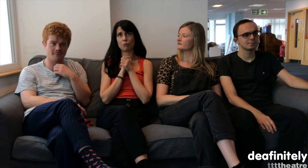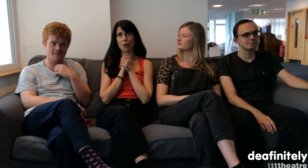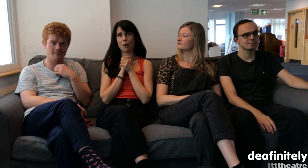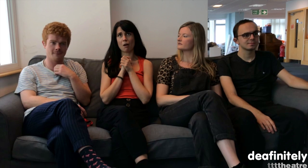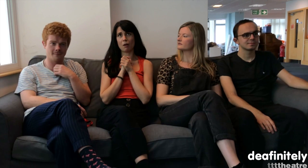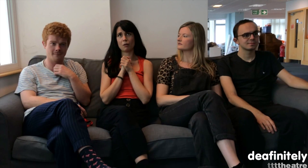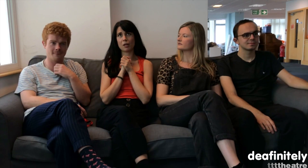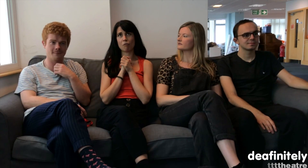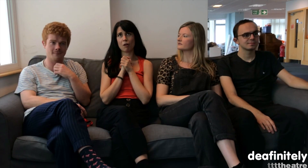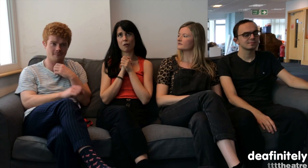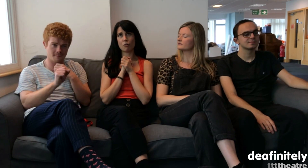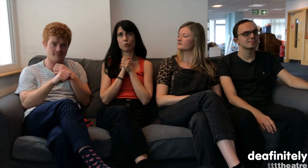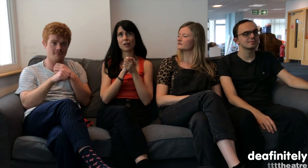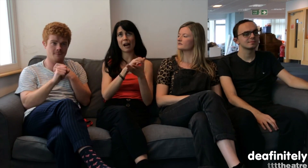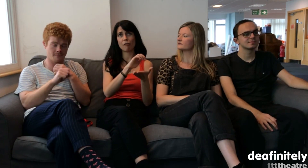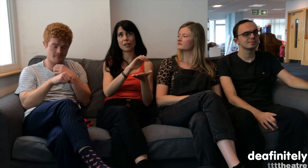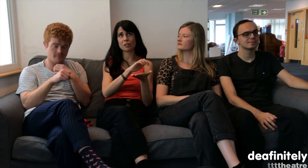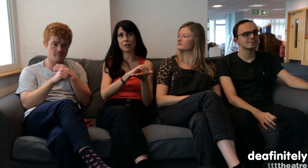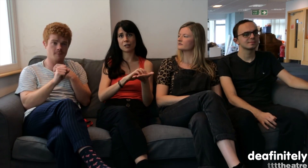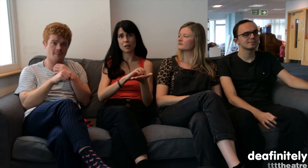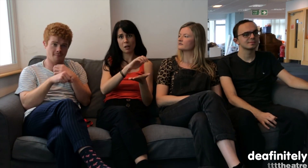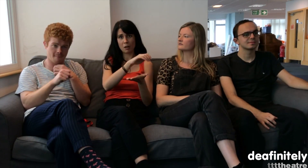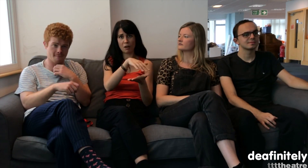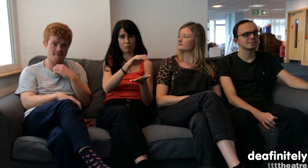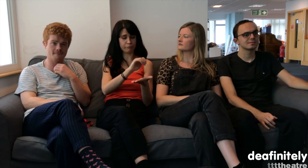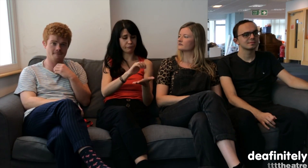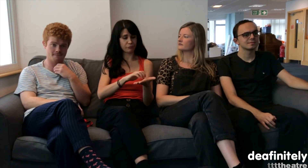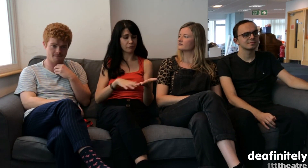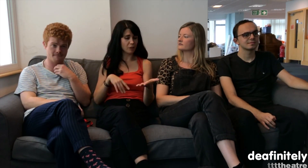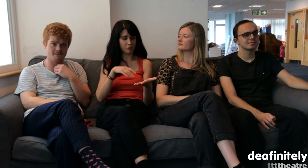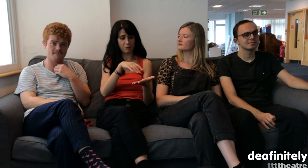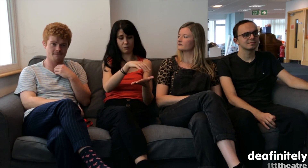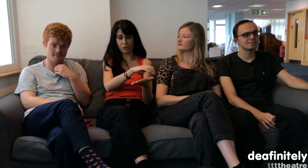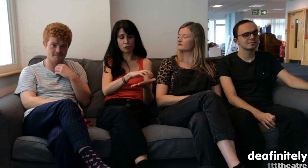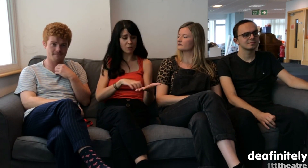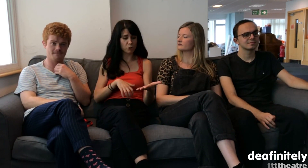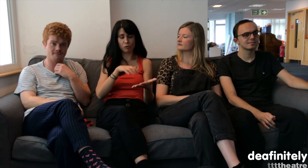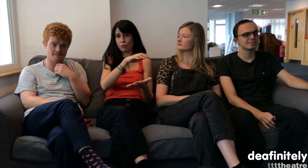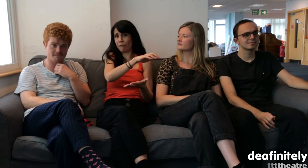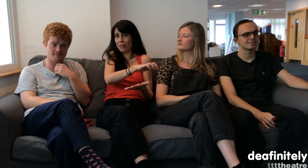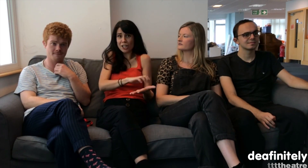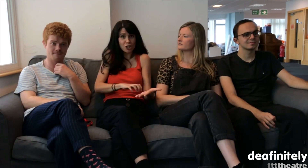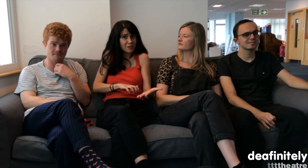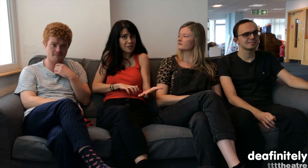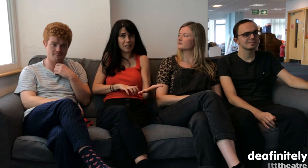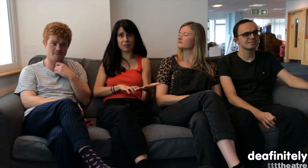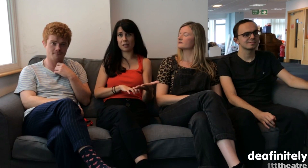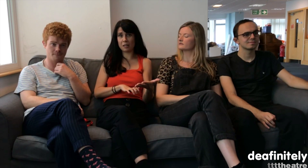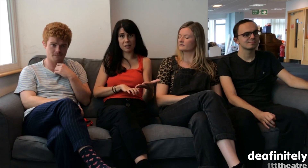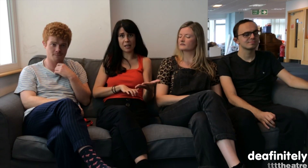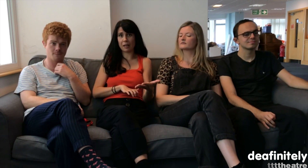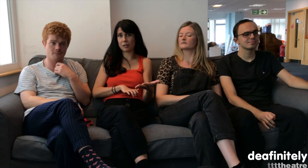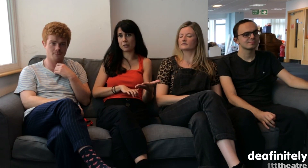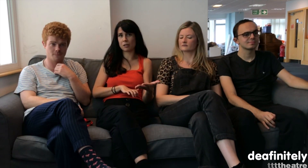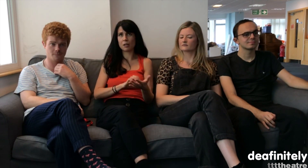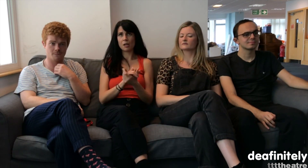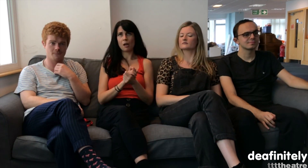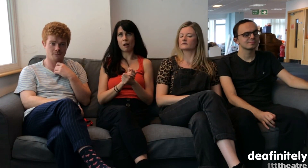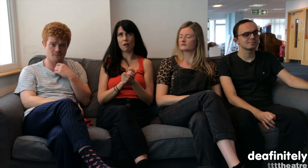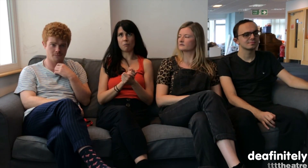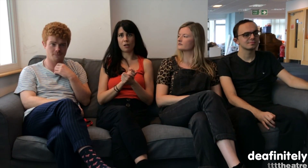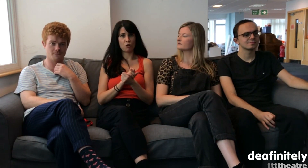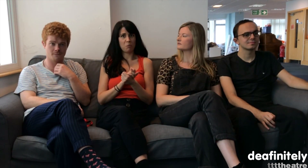there are no character descriptions or definitions in in the text and it could